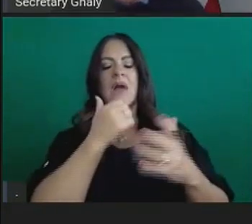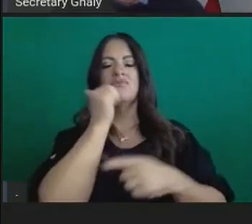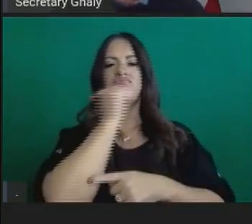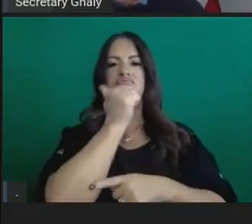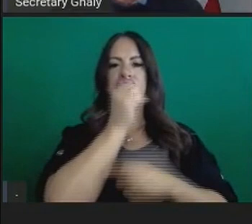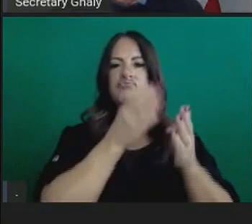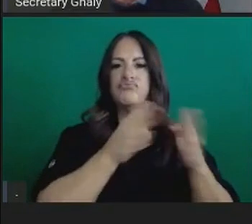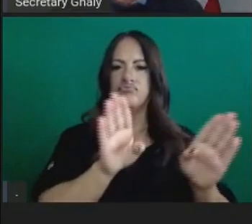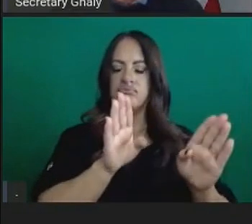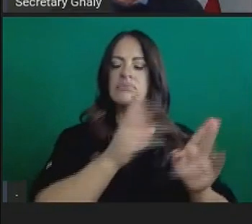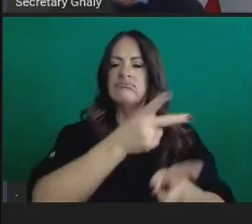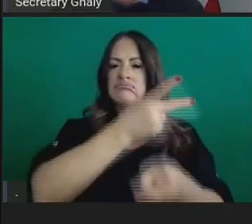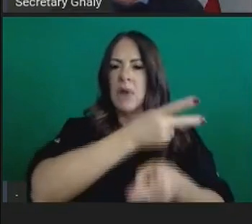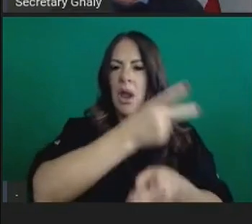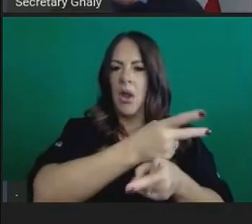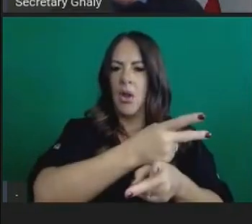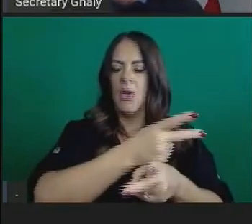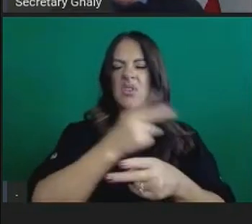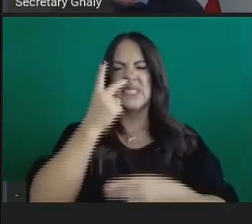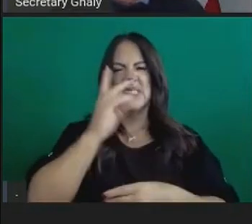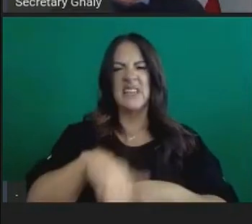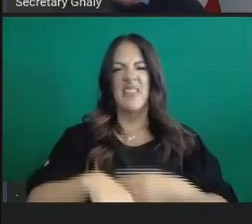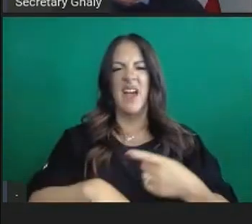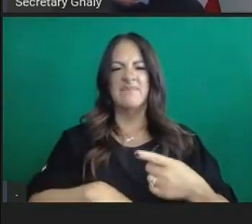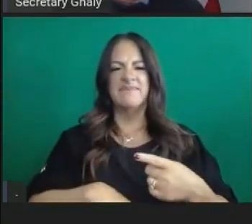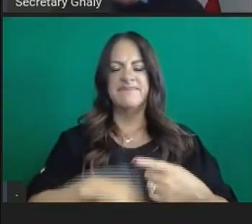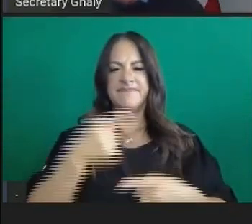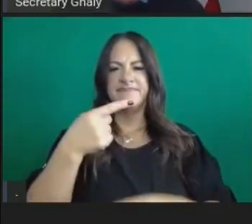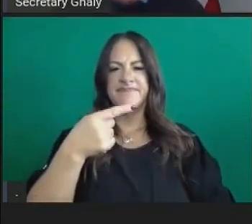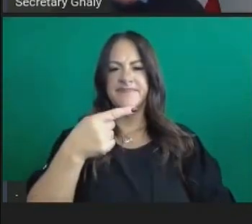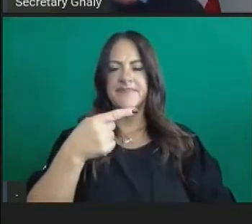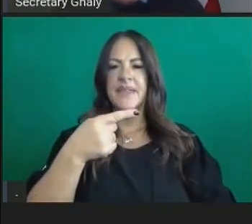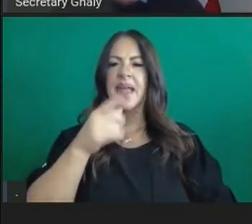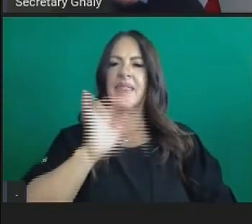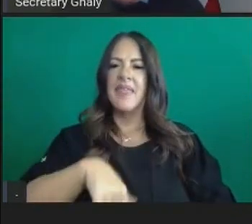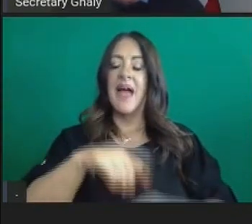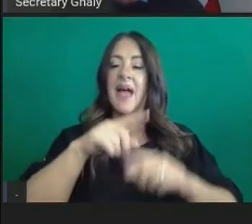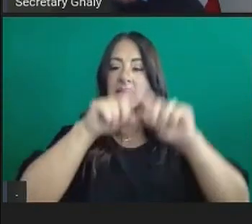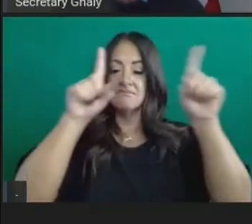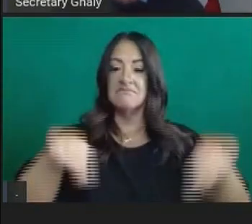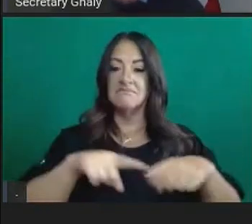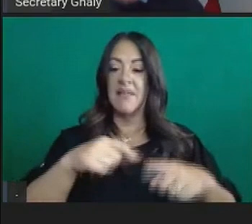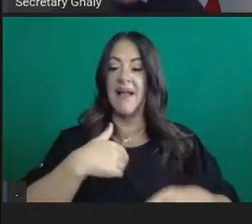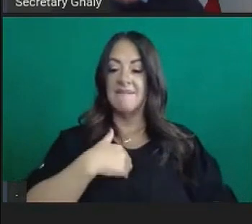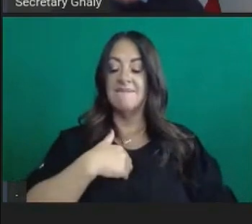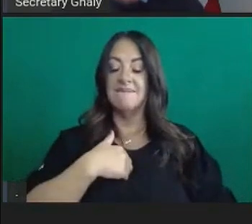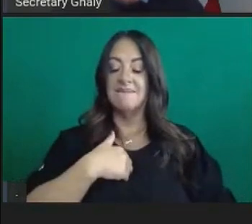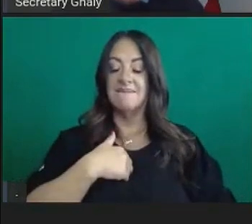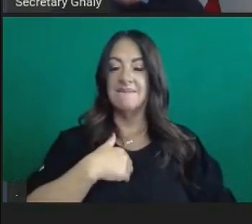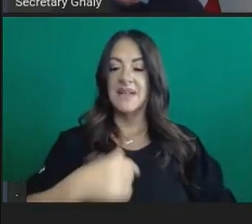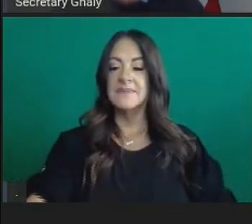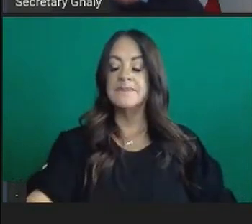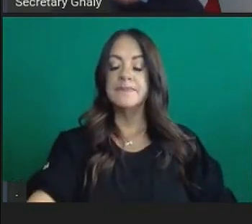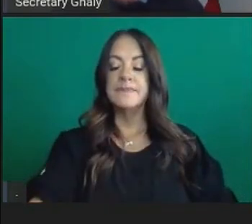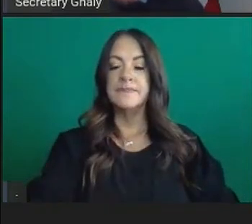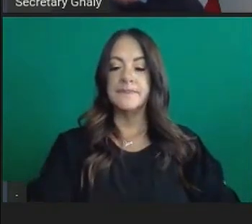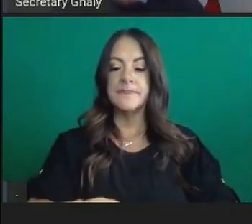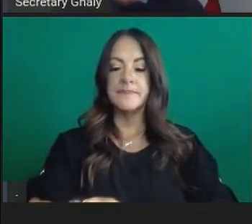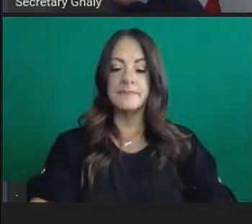WE TRY TO SPEND -- IN NORMAL TIMES WE DESERVE CARE AND WHAT WE CALL THE CONVENTIONAL CARE